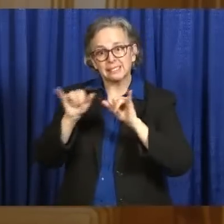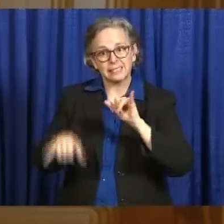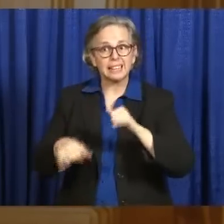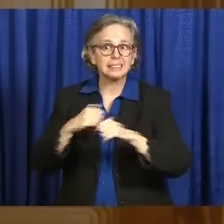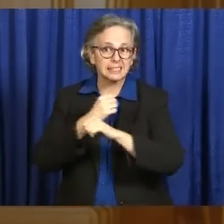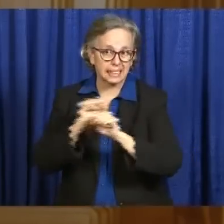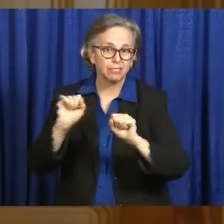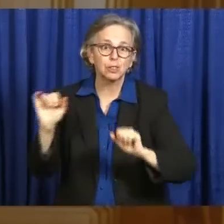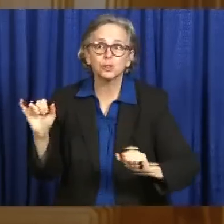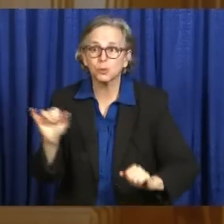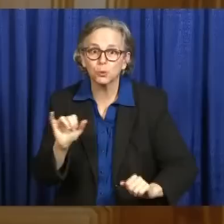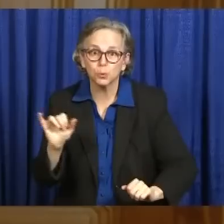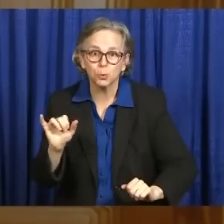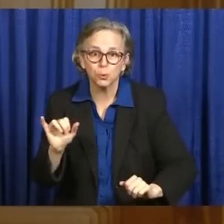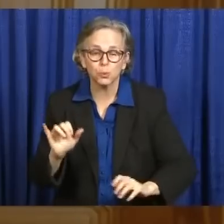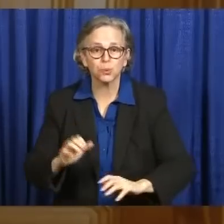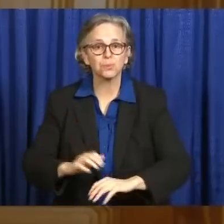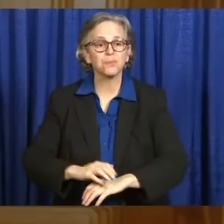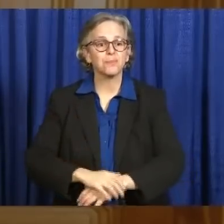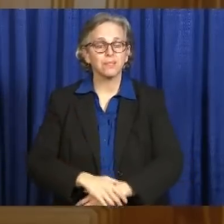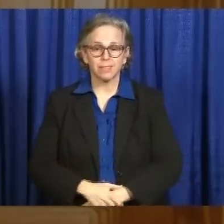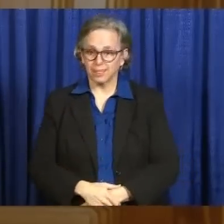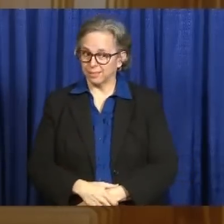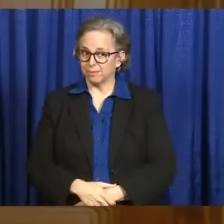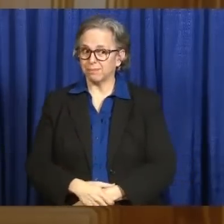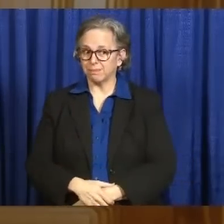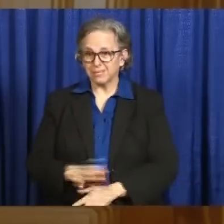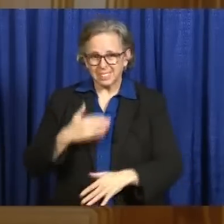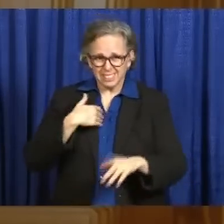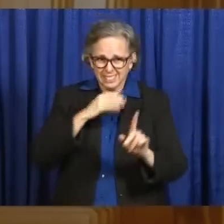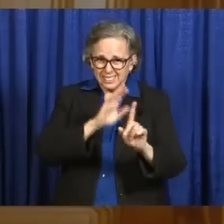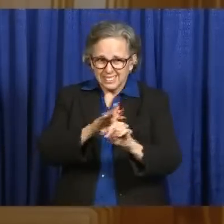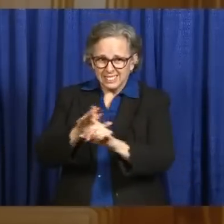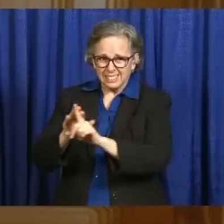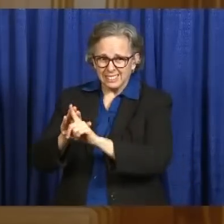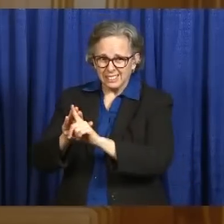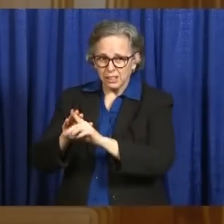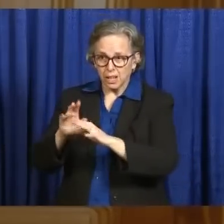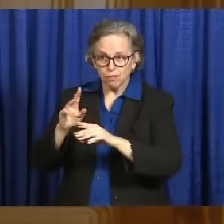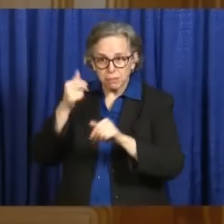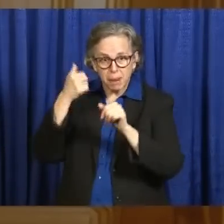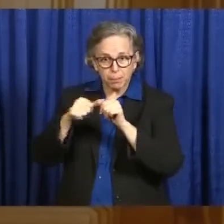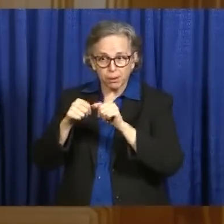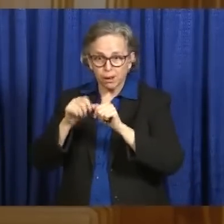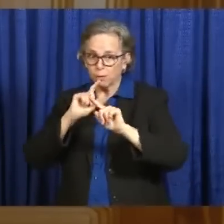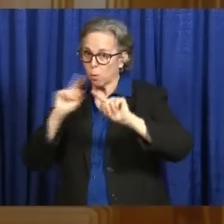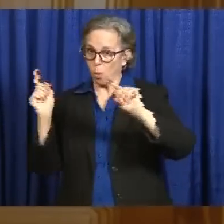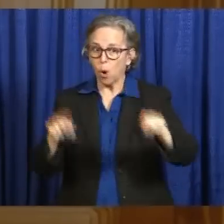COMMUNITY AND HOSPITALS ADDITIONAL TIME TO GET READY. IT MAKES A DIFFERENCE AND IT IS KEEPING US SAFER.